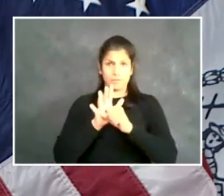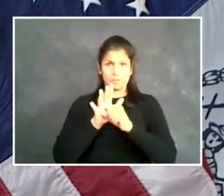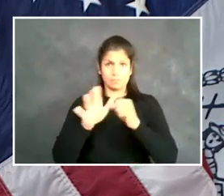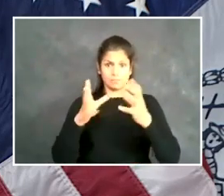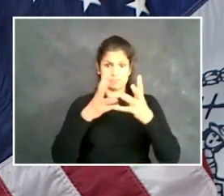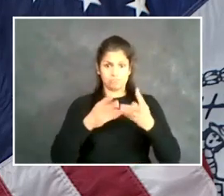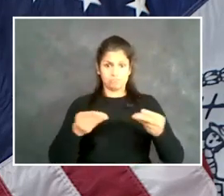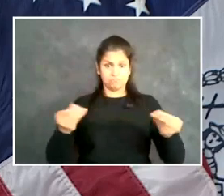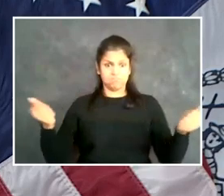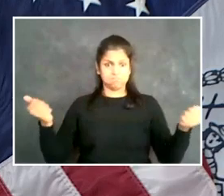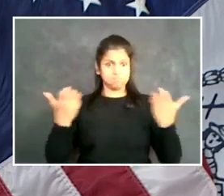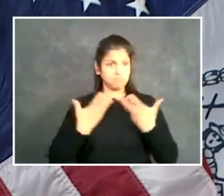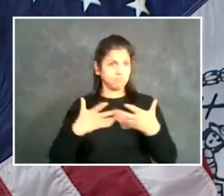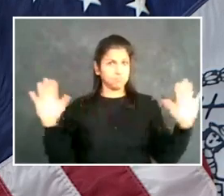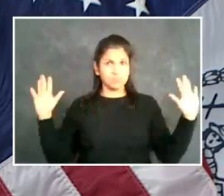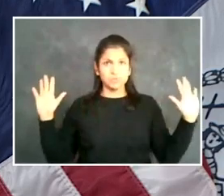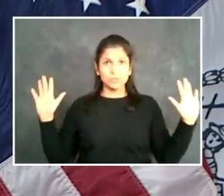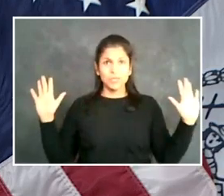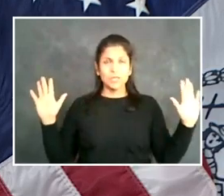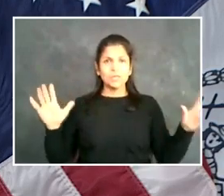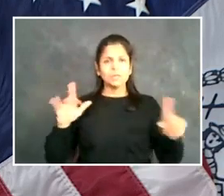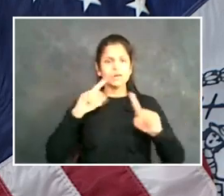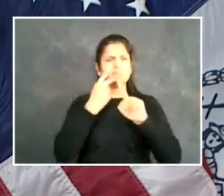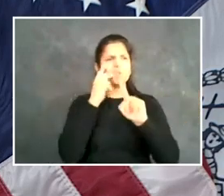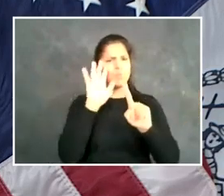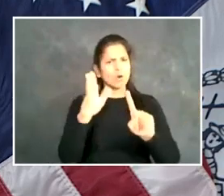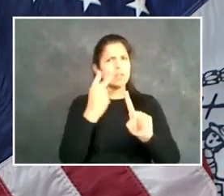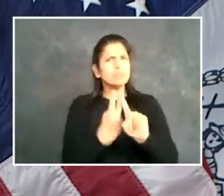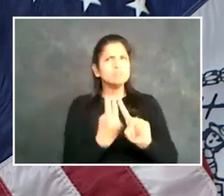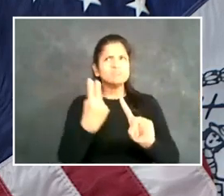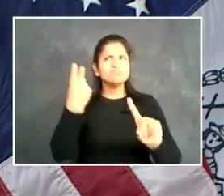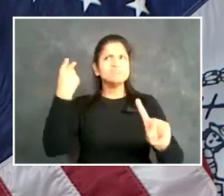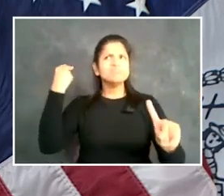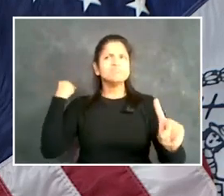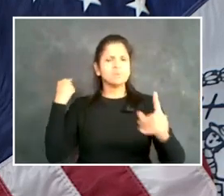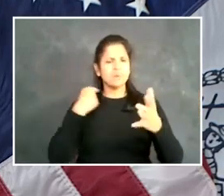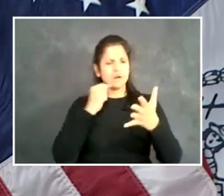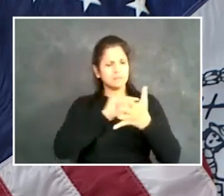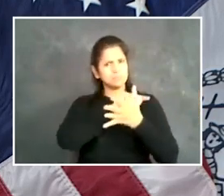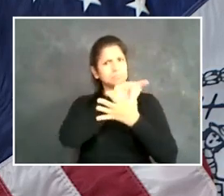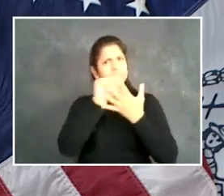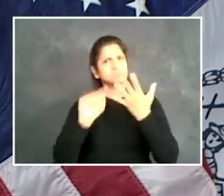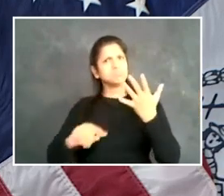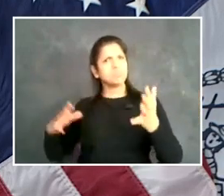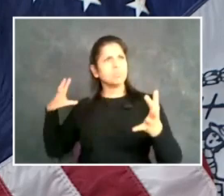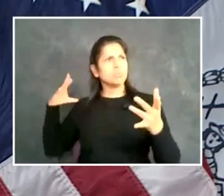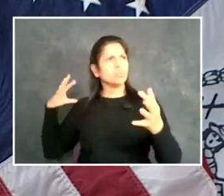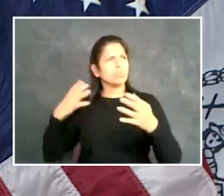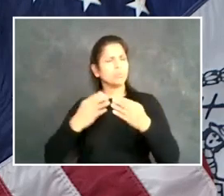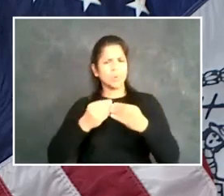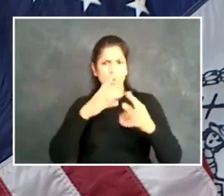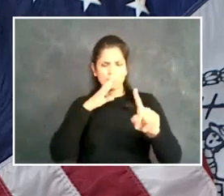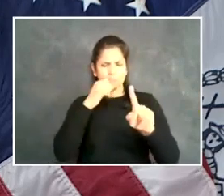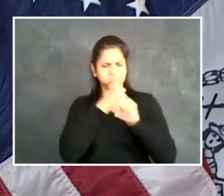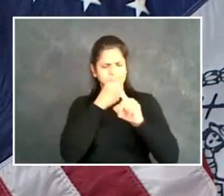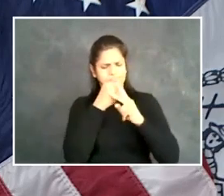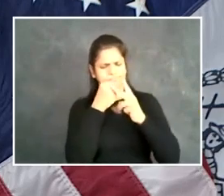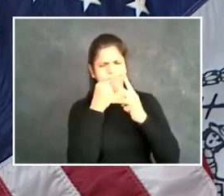HUMAN IMPACT OVER THESE LAST MONTHS AND CERTAINLY THE MONTHS AHEAD. AND THE MENTAL HEALTH PIECE OF